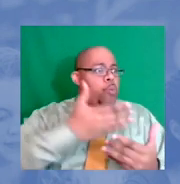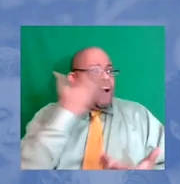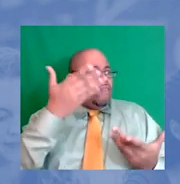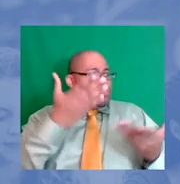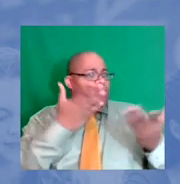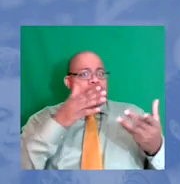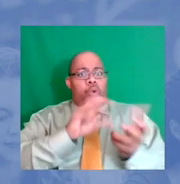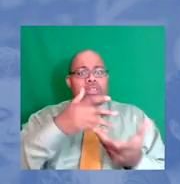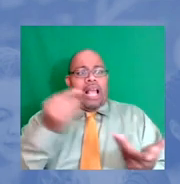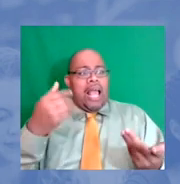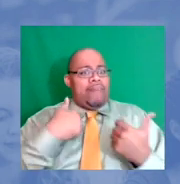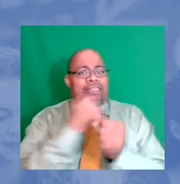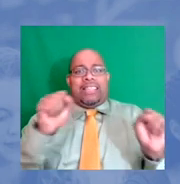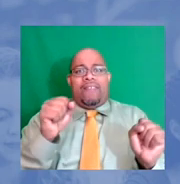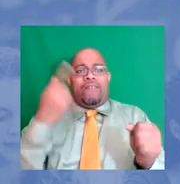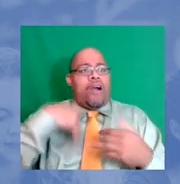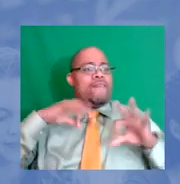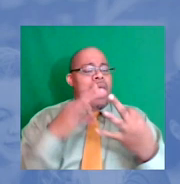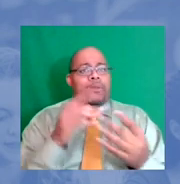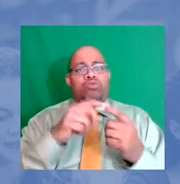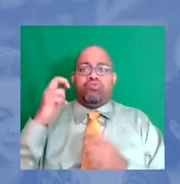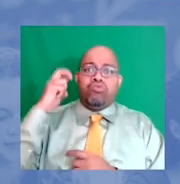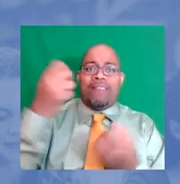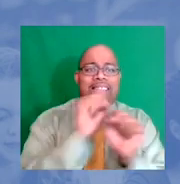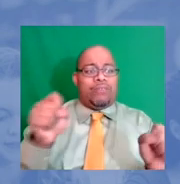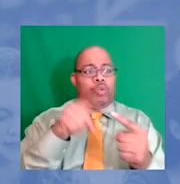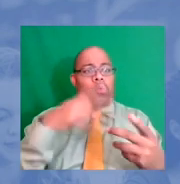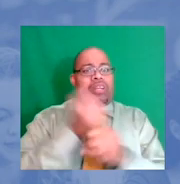SAFE OR ADEQUATE FOR FAMILIES TO TRAVEL SAFELY TO GET THOSE SERVICES DONE SO WE REACHED OUT